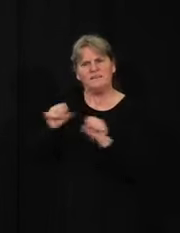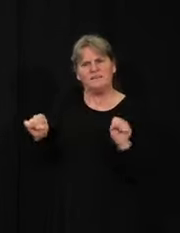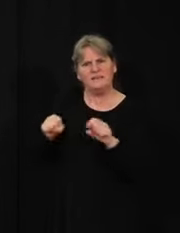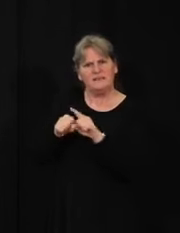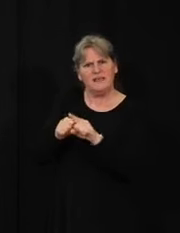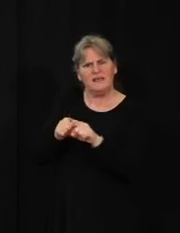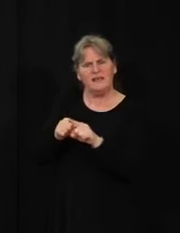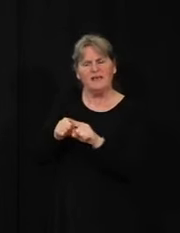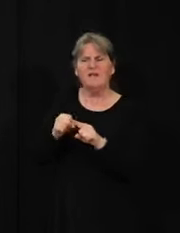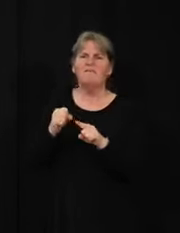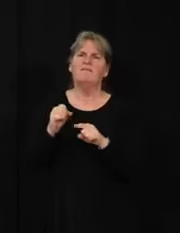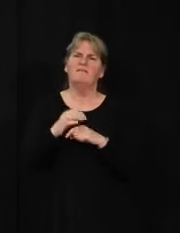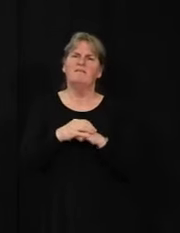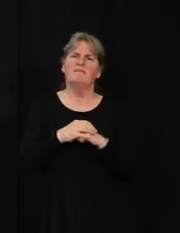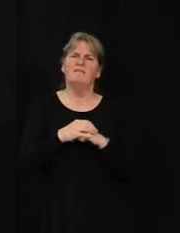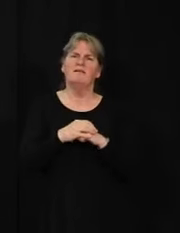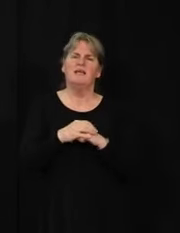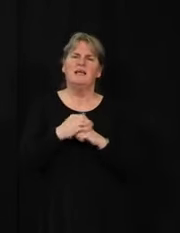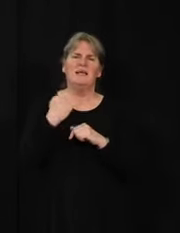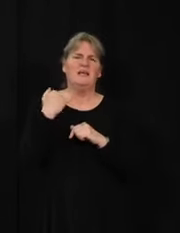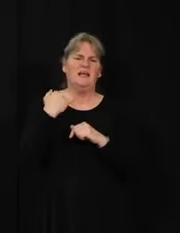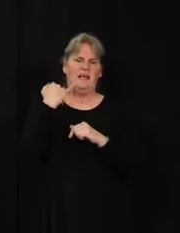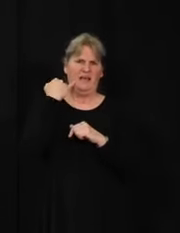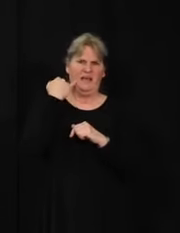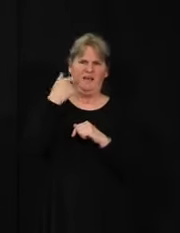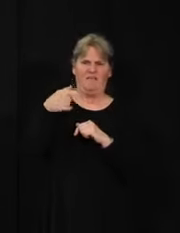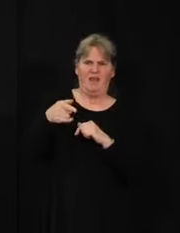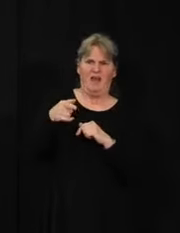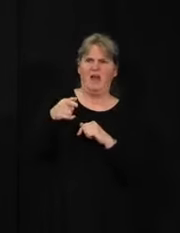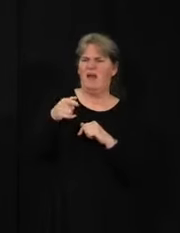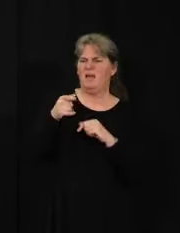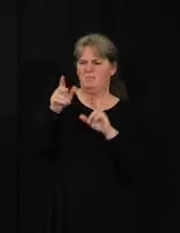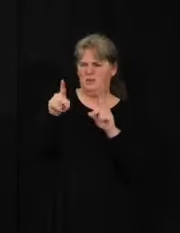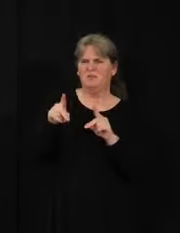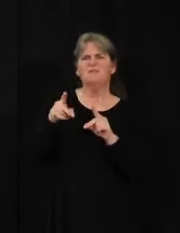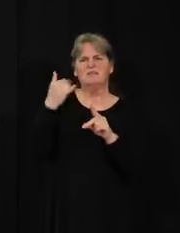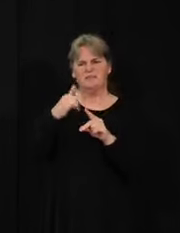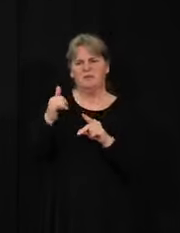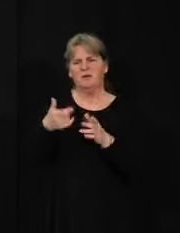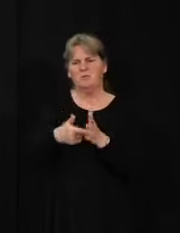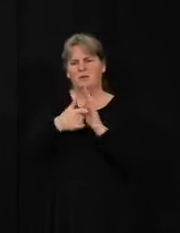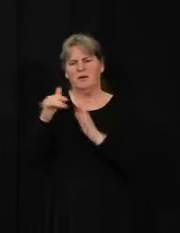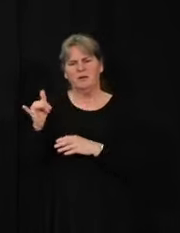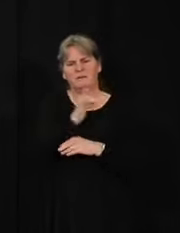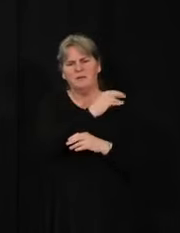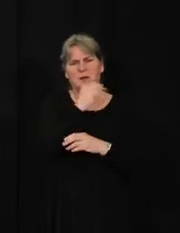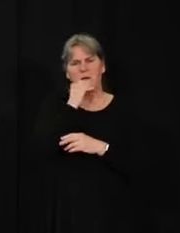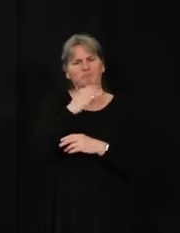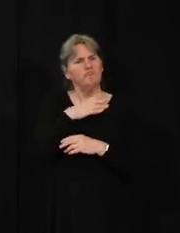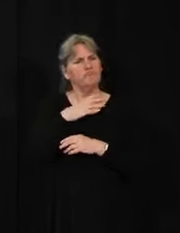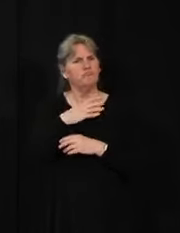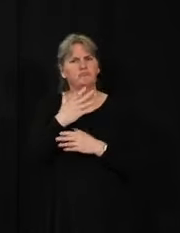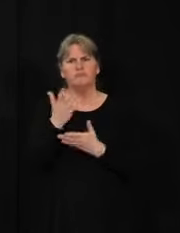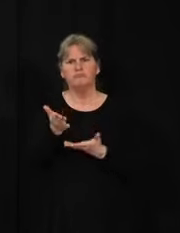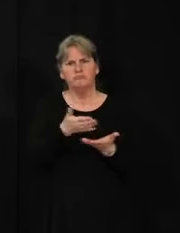Who is feeling in a situation where they still need provisions to stay at home, if that is necessary when we are opening up.